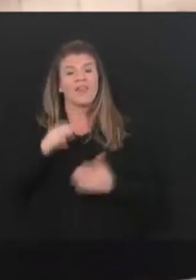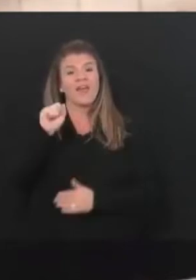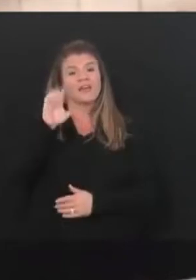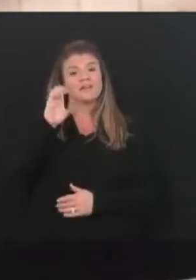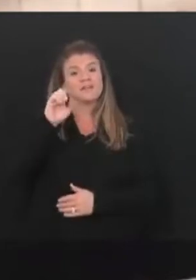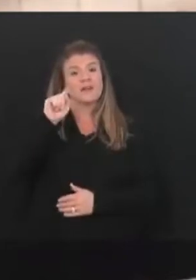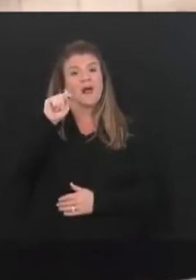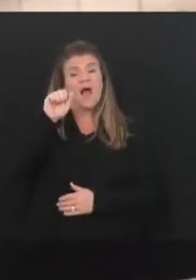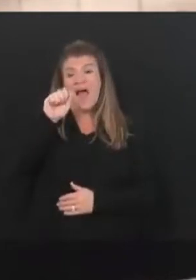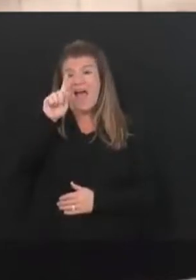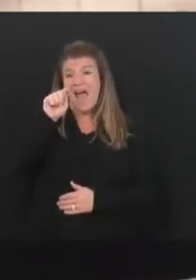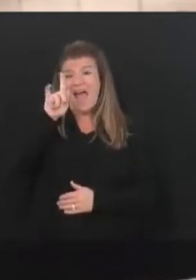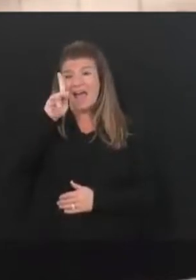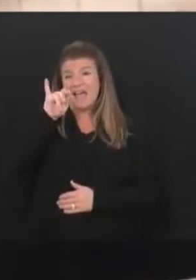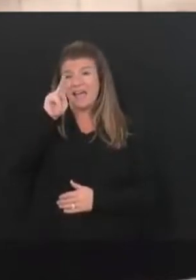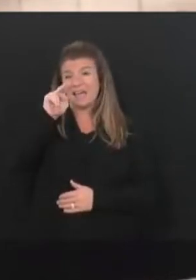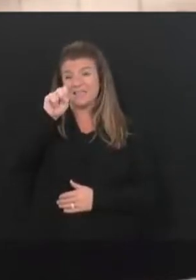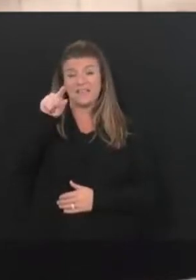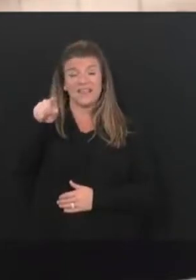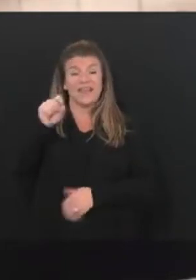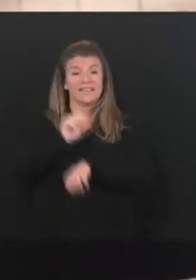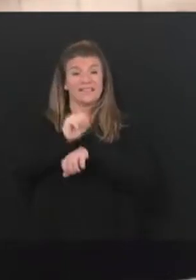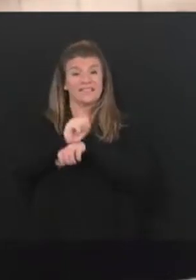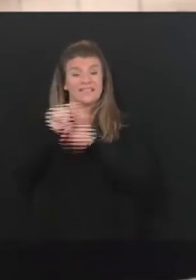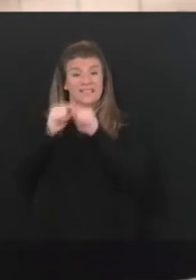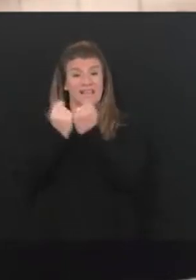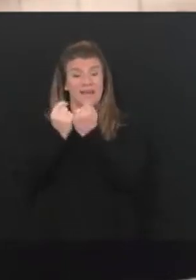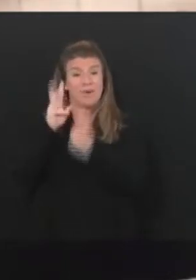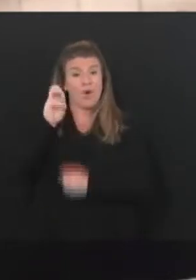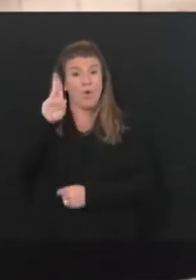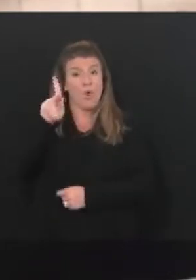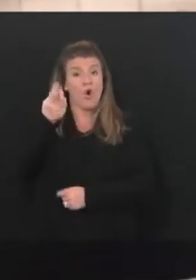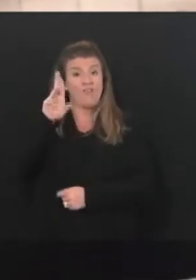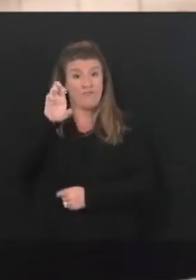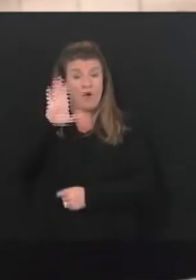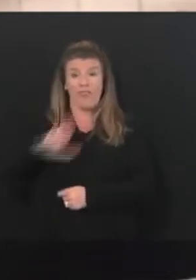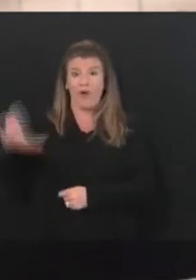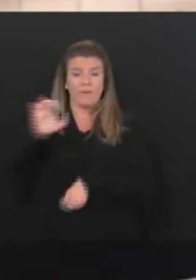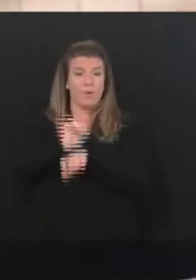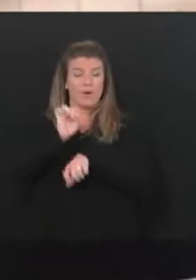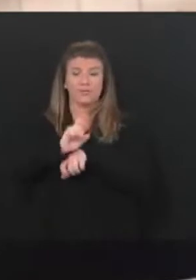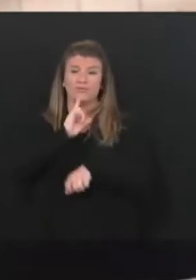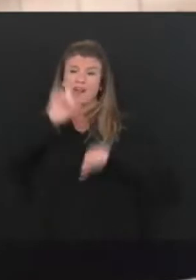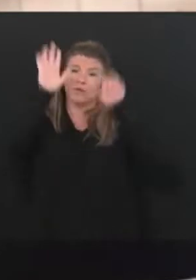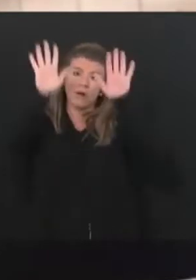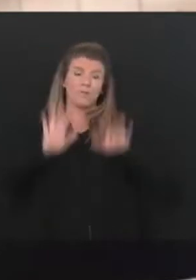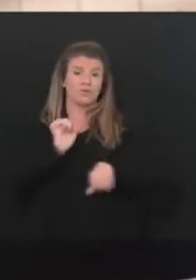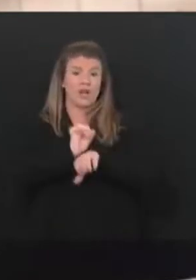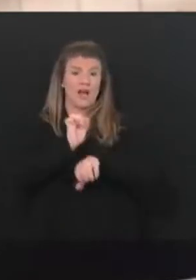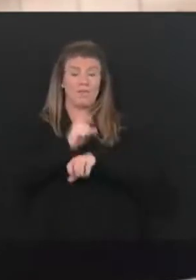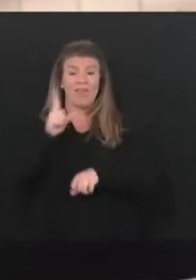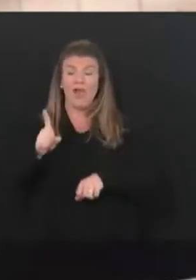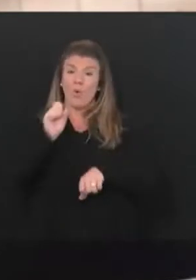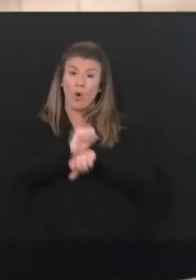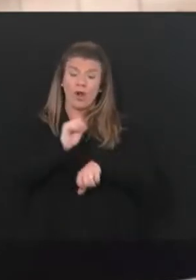LONG-TERM CAPABILITY. WANT TO PAY PARTICULAR TRIBUTE TO SCOTT ATKINS AND THE TEAM AT WORKFORCE, THE WORKFORCE